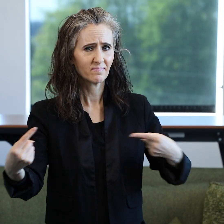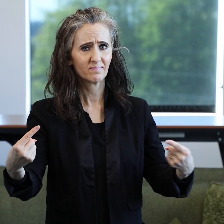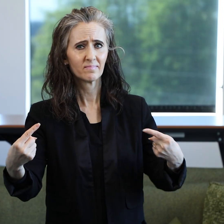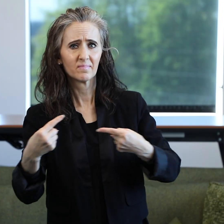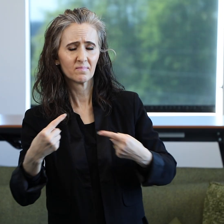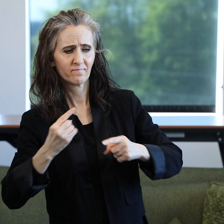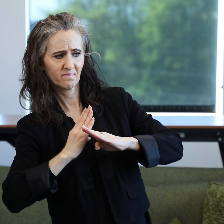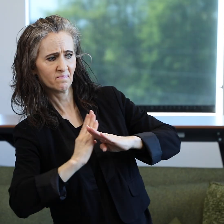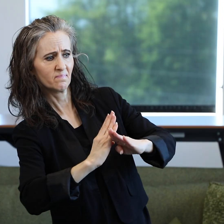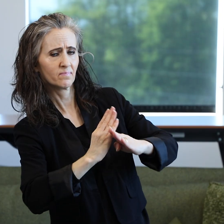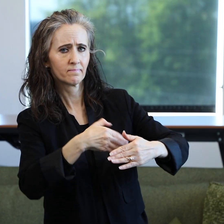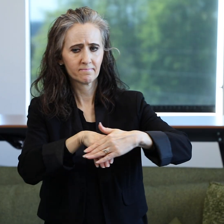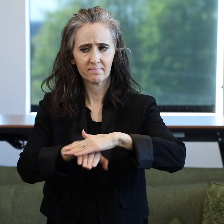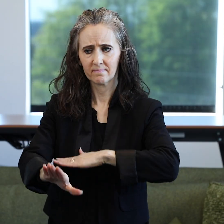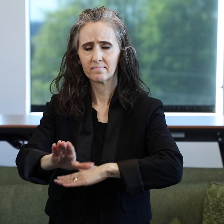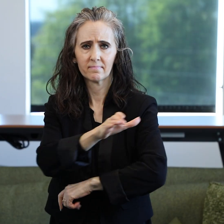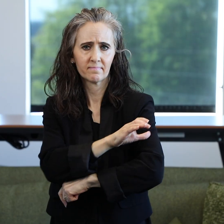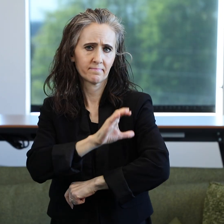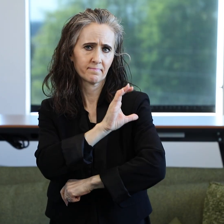it is illegal for them to physically block you from entering.